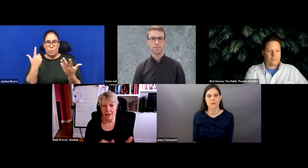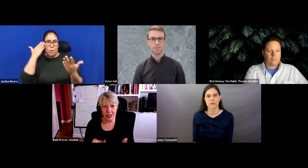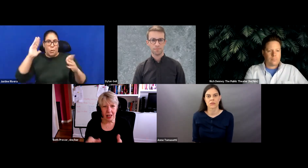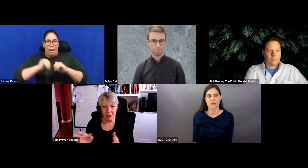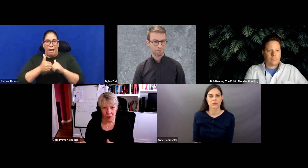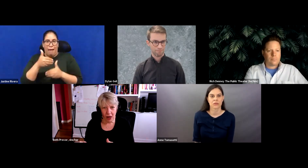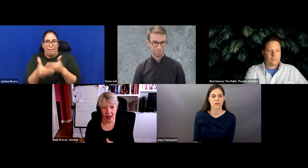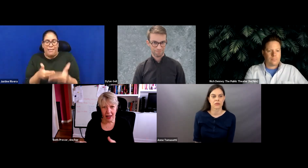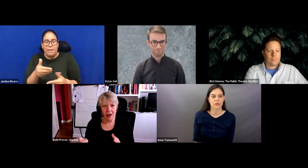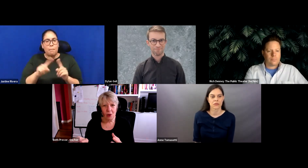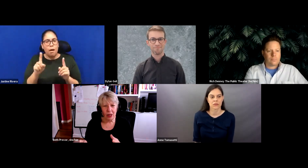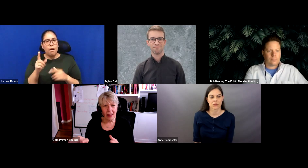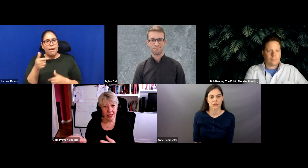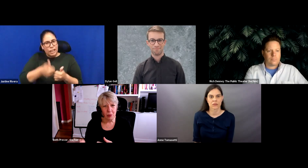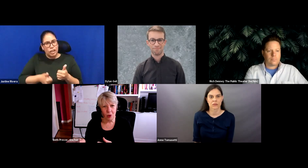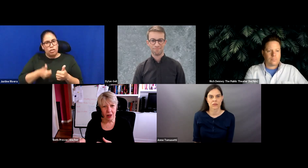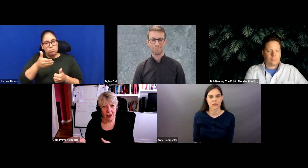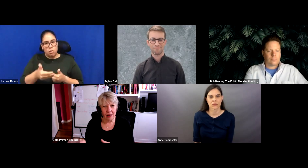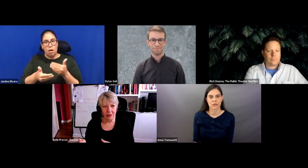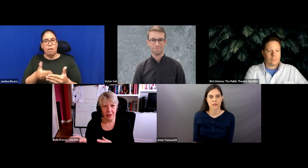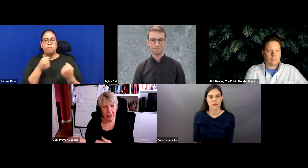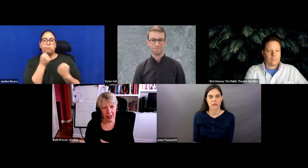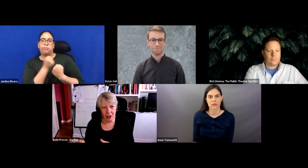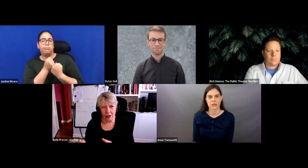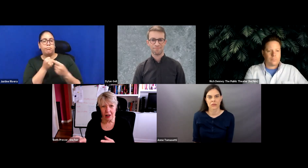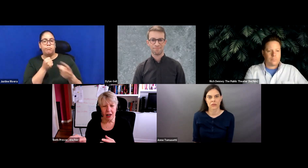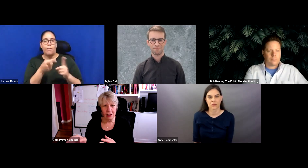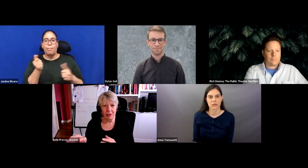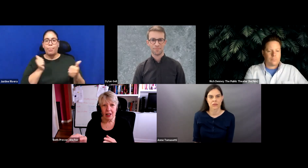every step of the way, we had the support of the theater, of